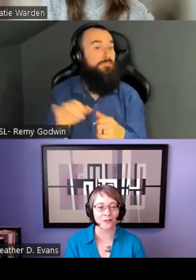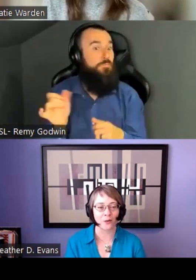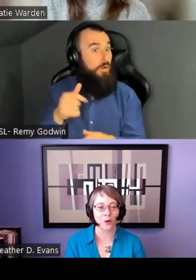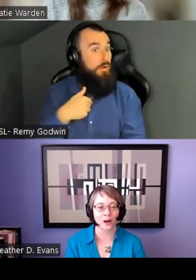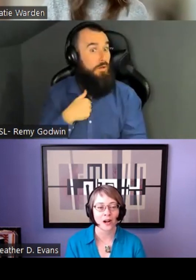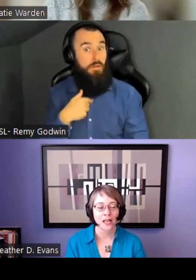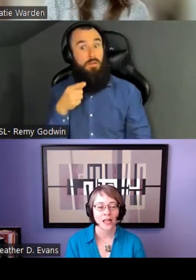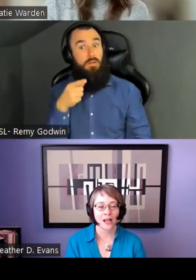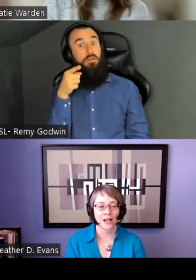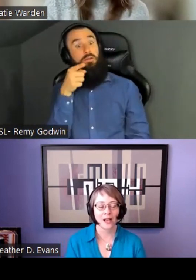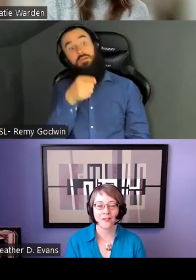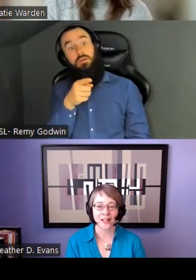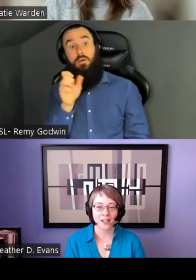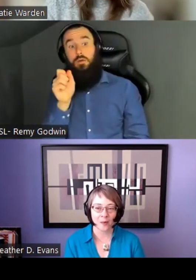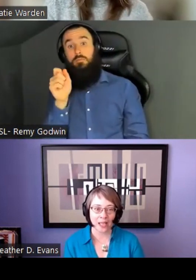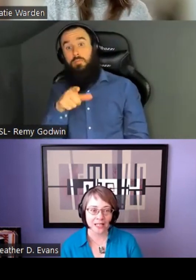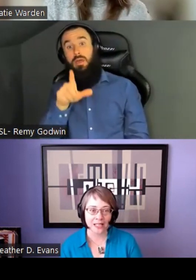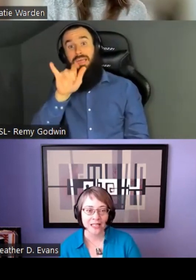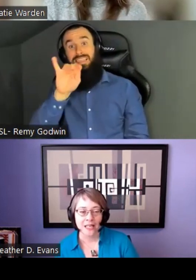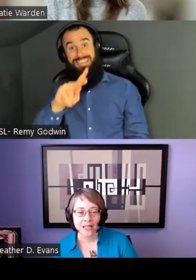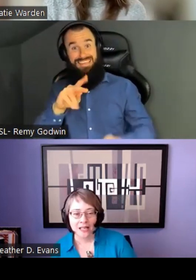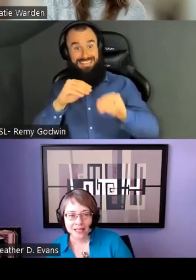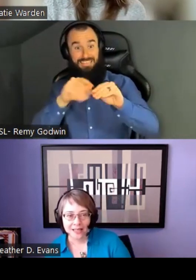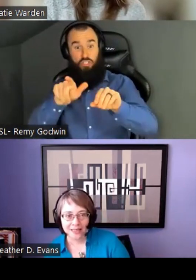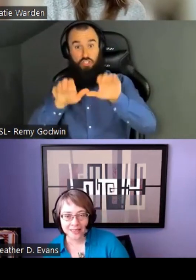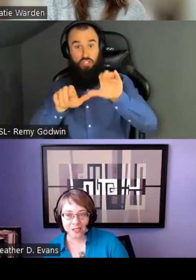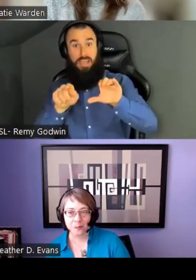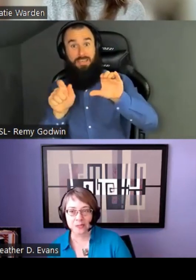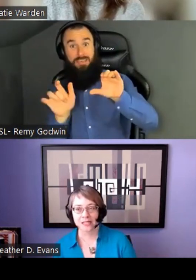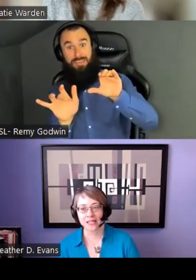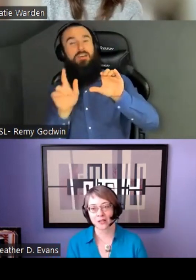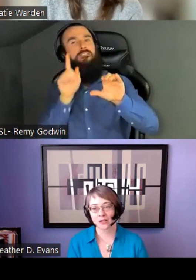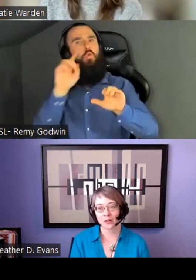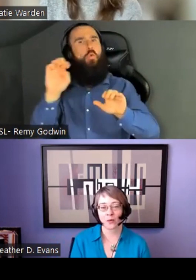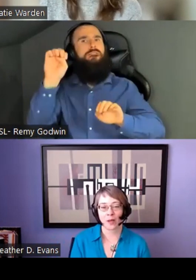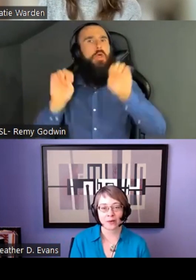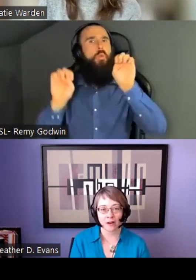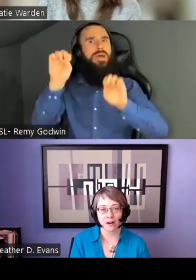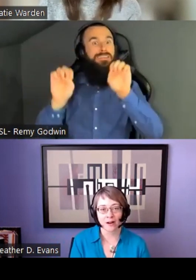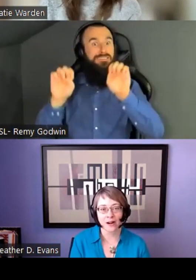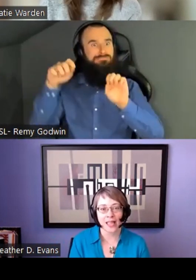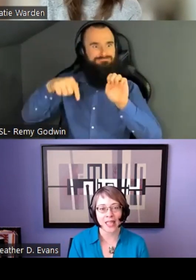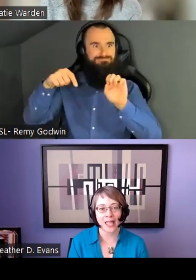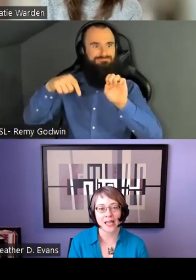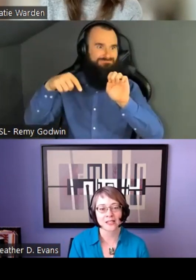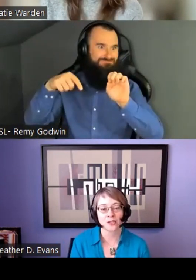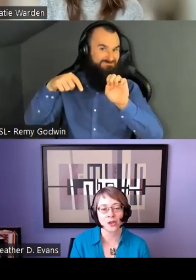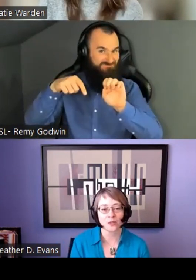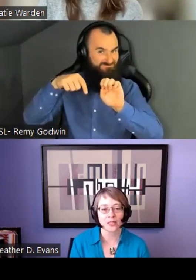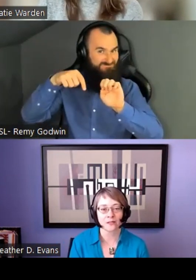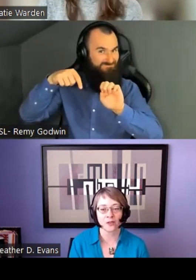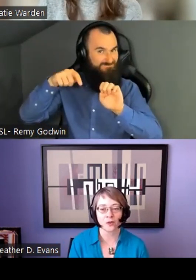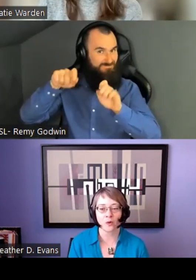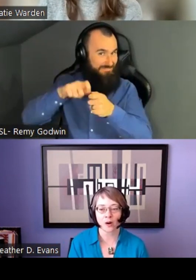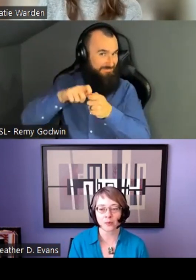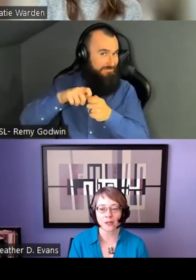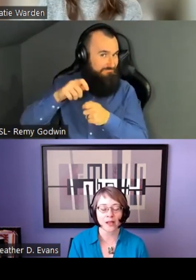for evaluating this particular webinar and note that if you are applying